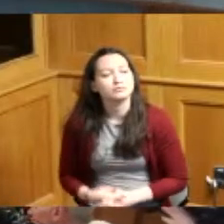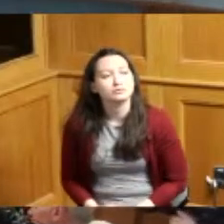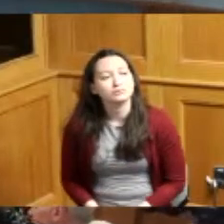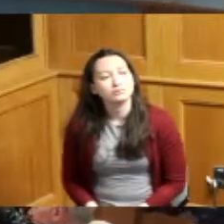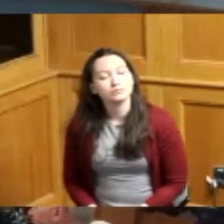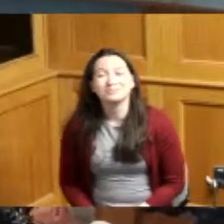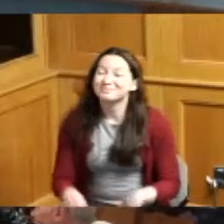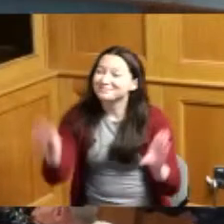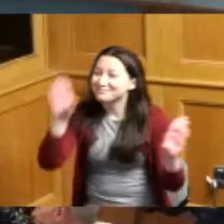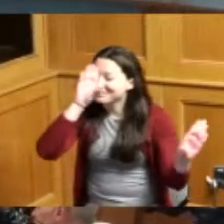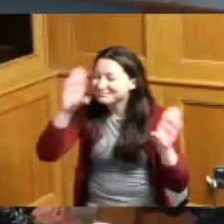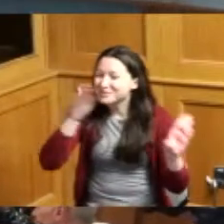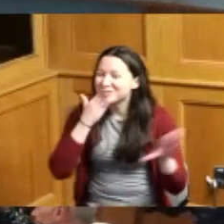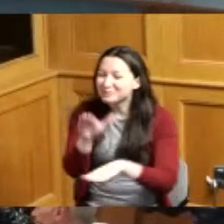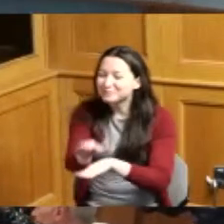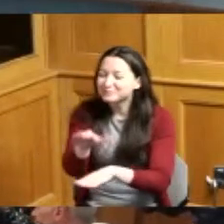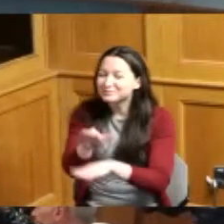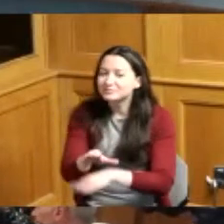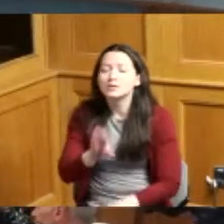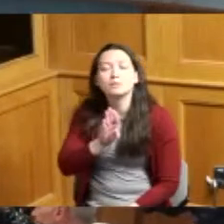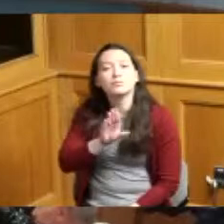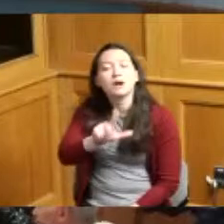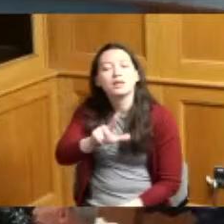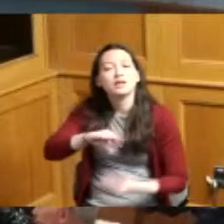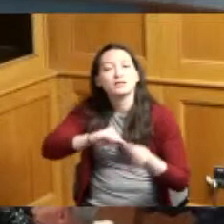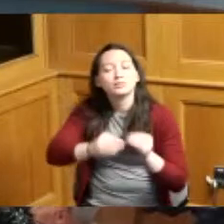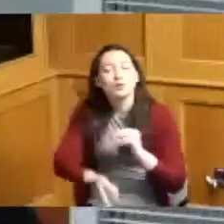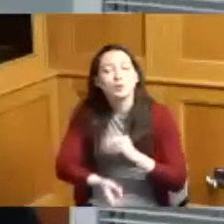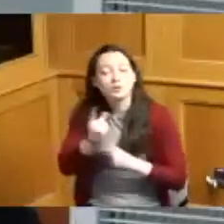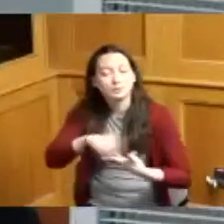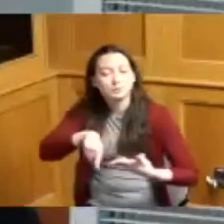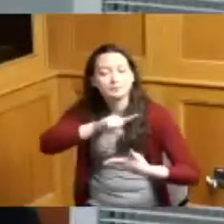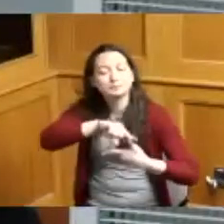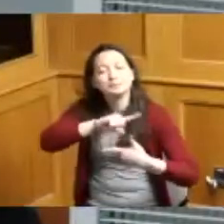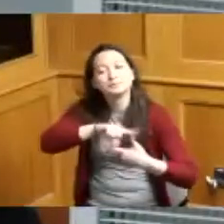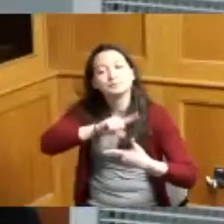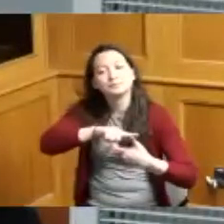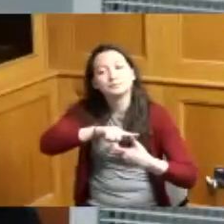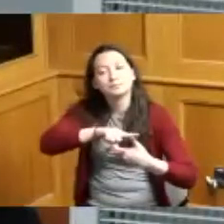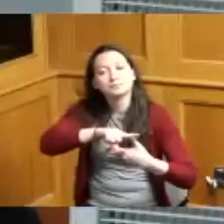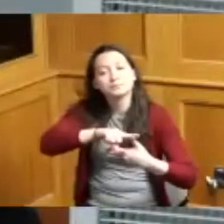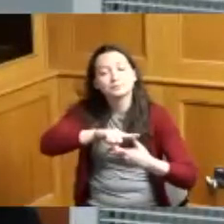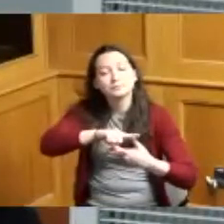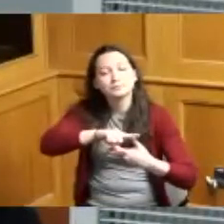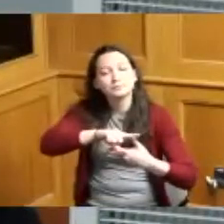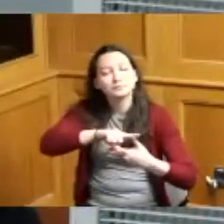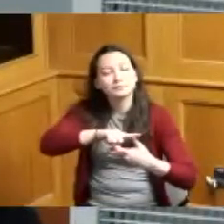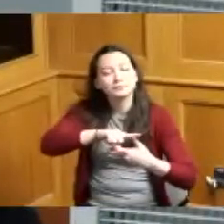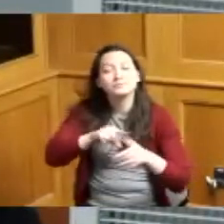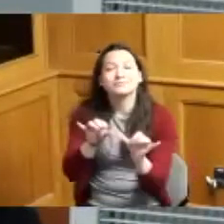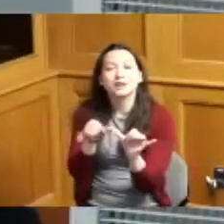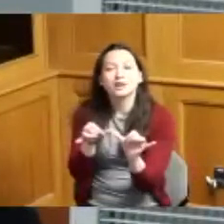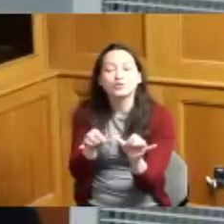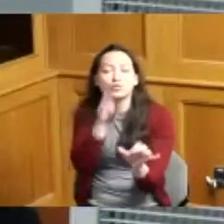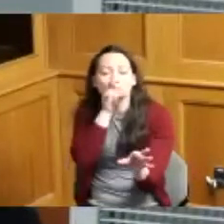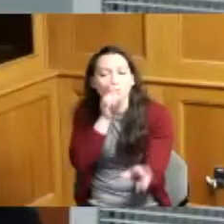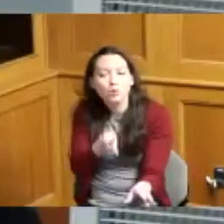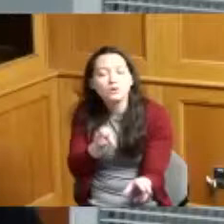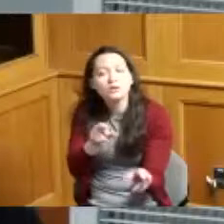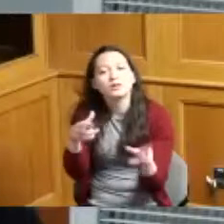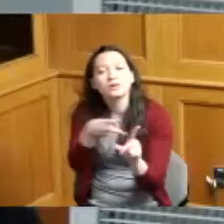good afternoon afternoon uh buy leave number one is um Engineers report on the annexation of Kerr